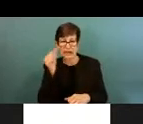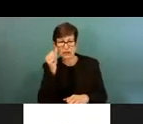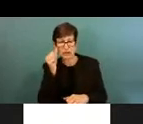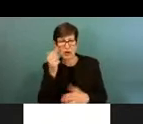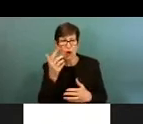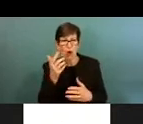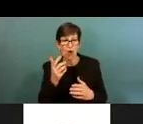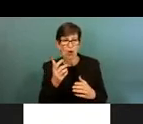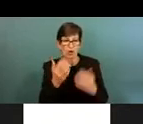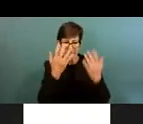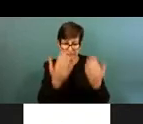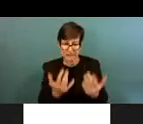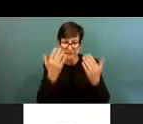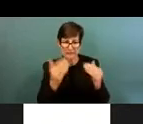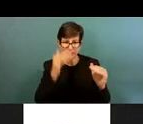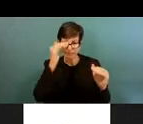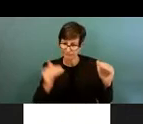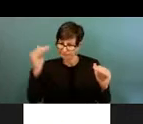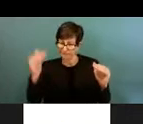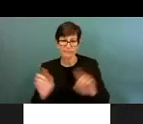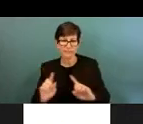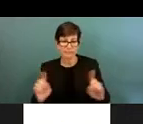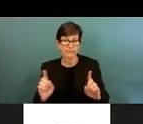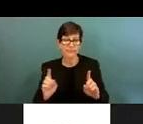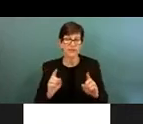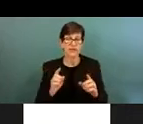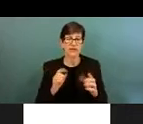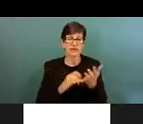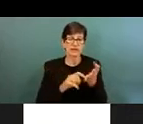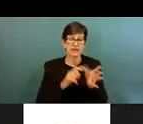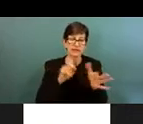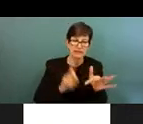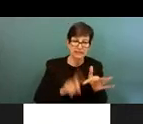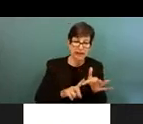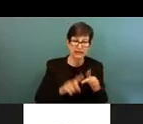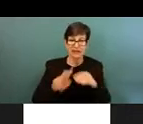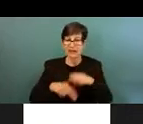state and regional levels, so we can provide some geographic granularity and we also aim